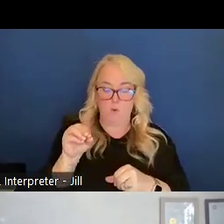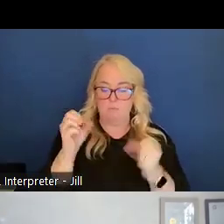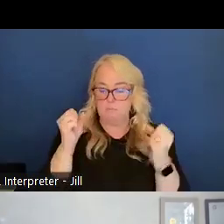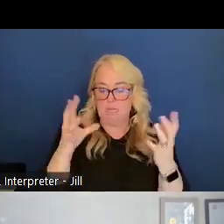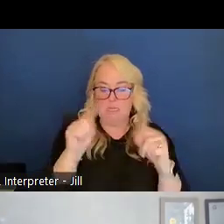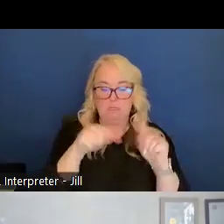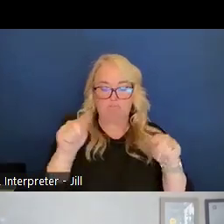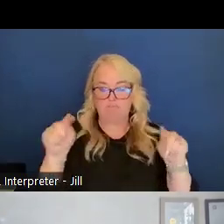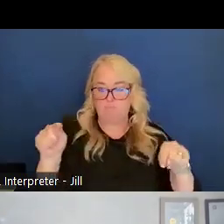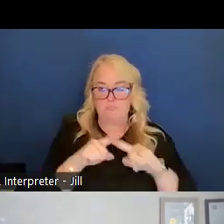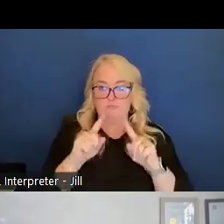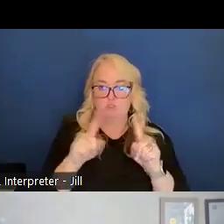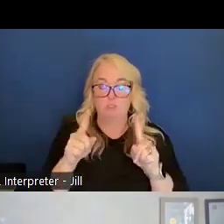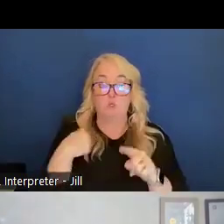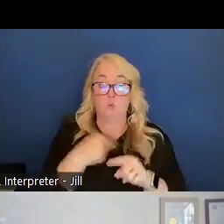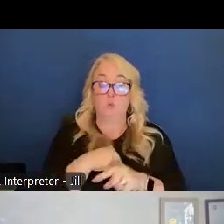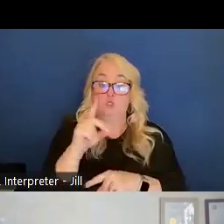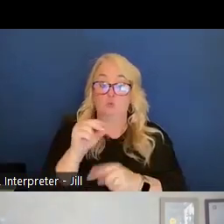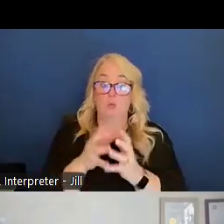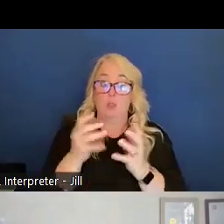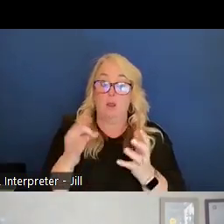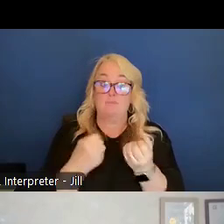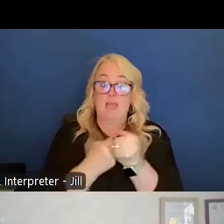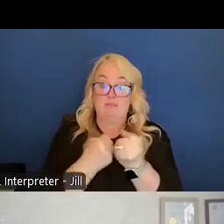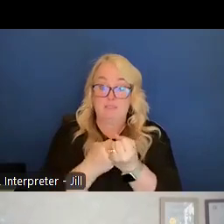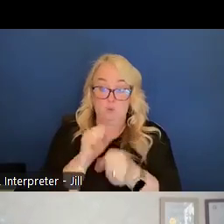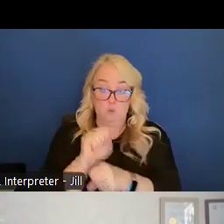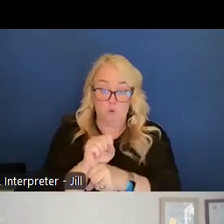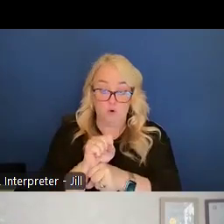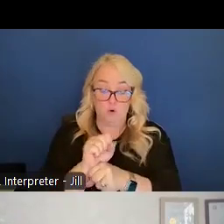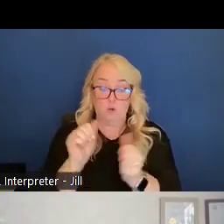And we do a lot of advocacy work, again, with the lower case